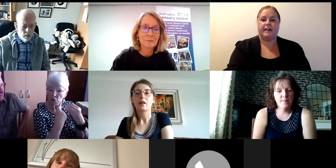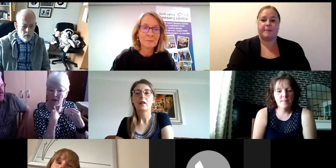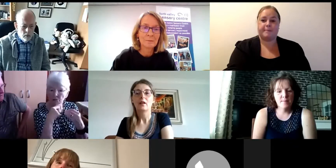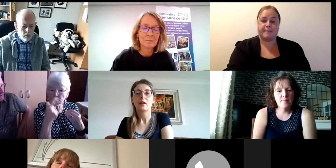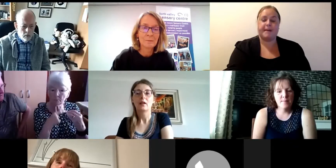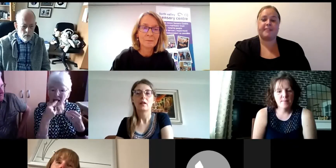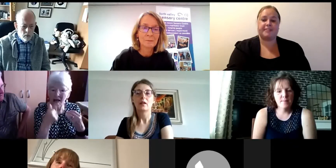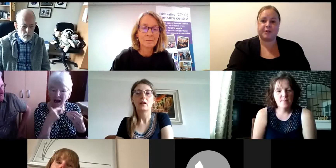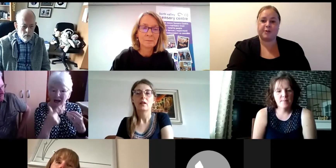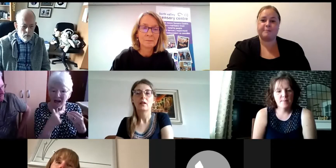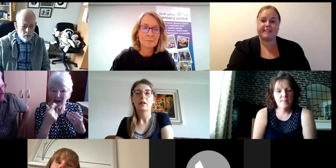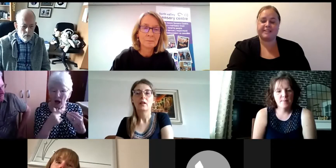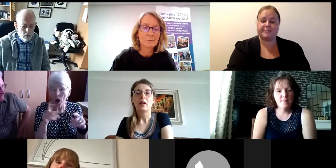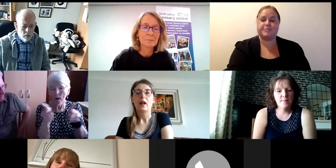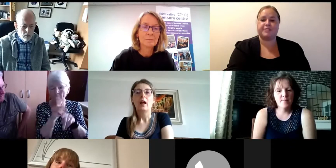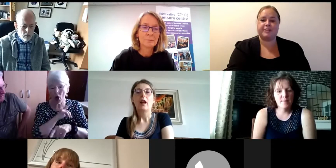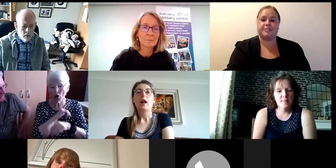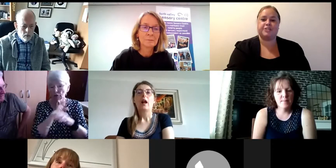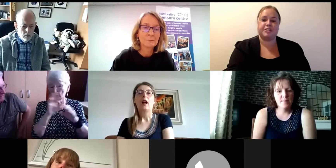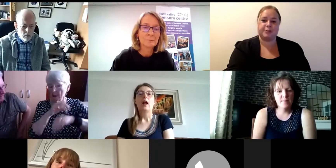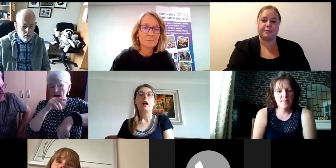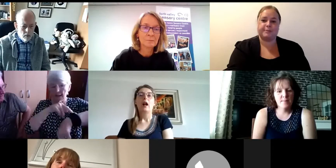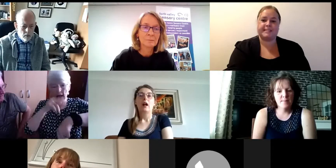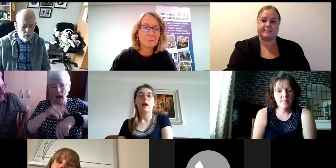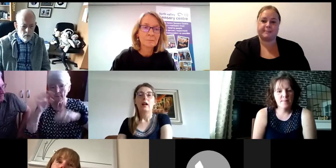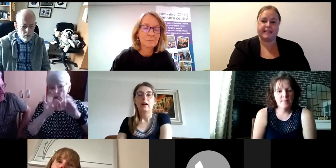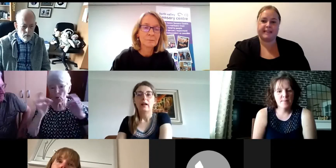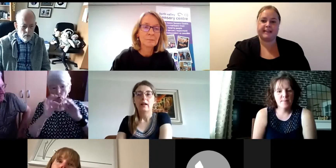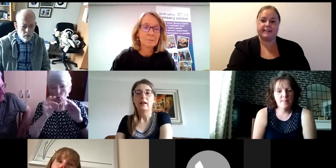But my mum was really good. She taught me to speak.